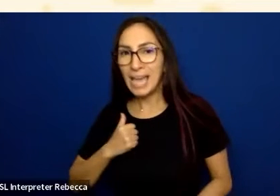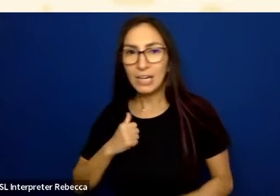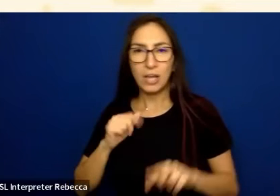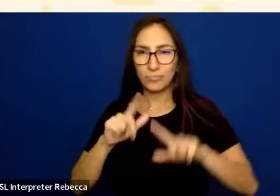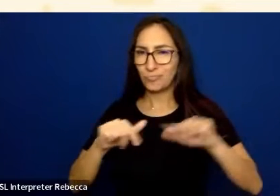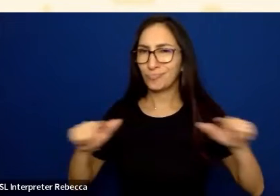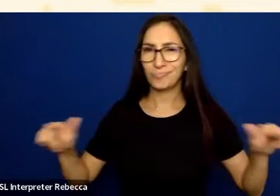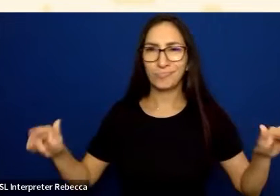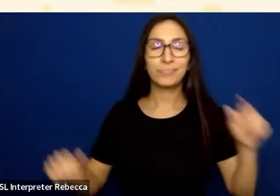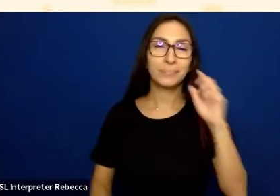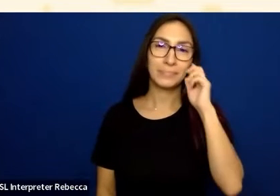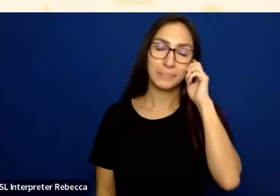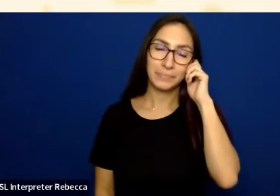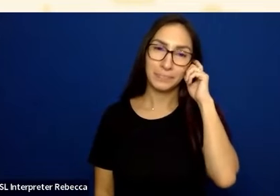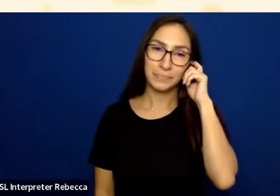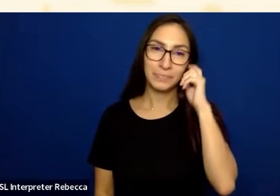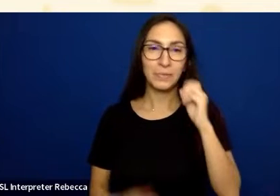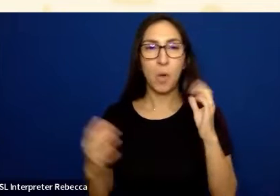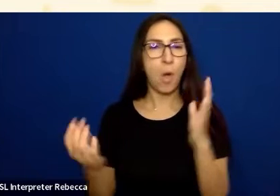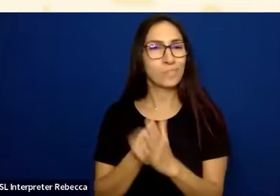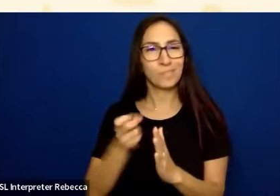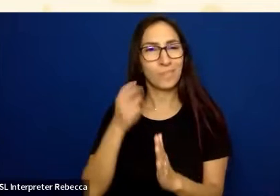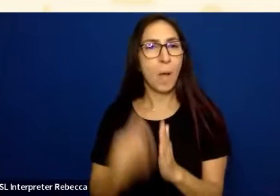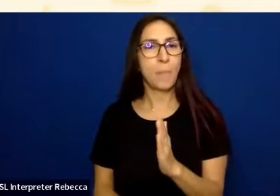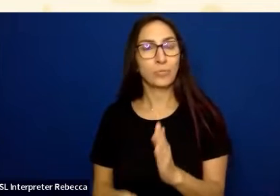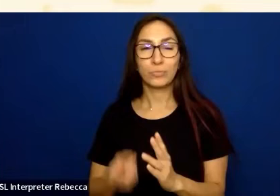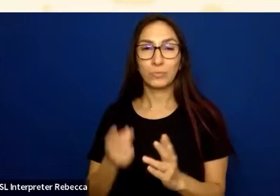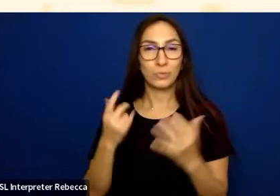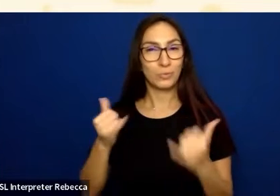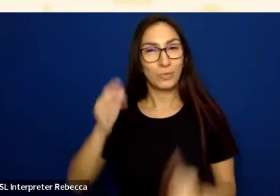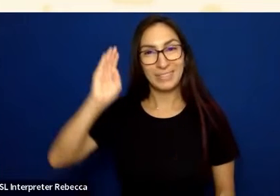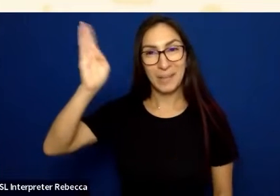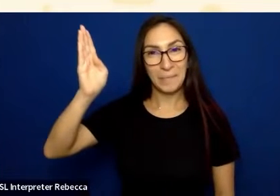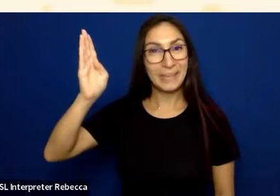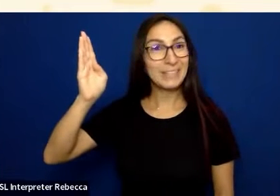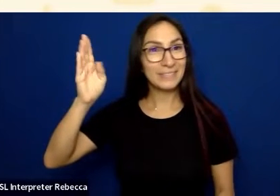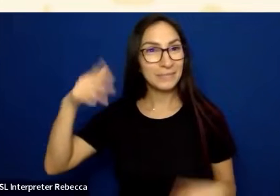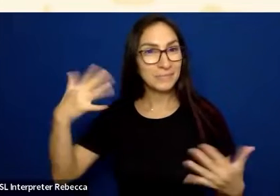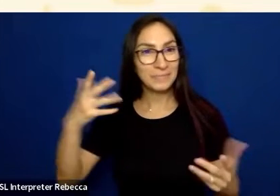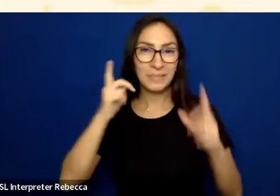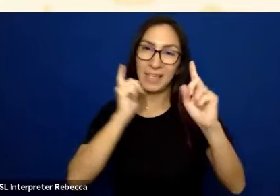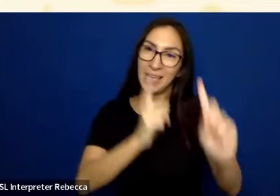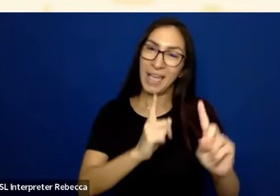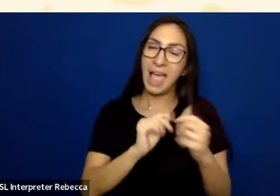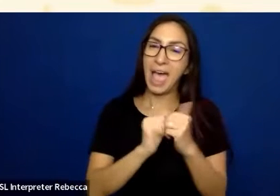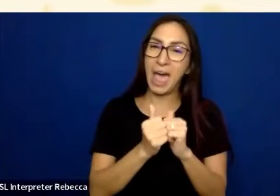So let's get right into today's topic, which is how to code for keyboard access in WordPress.